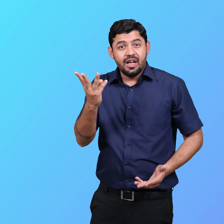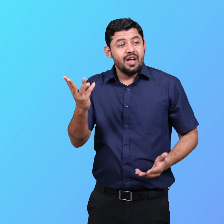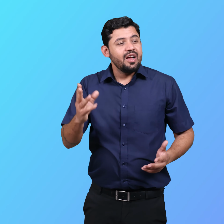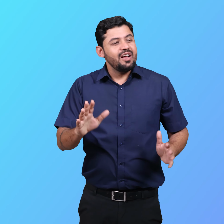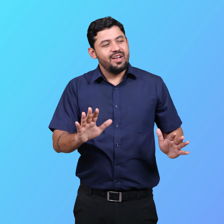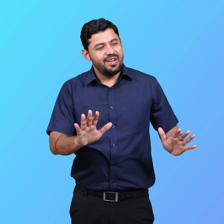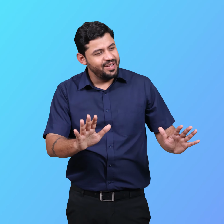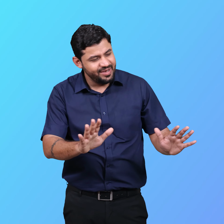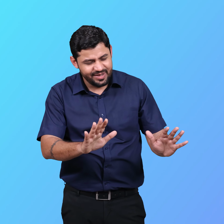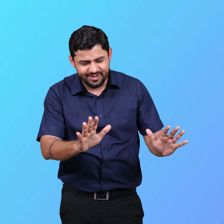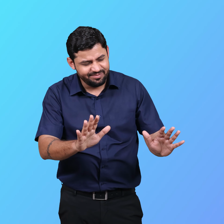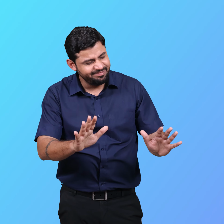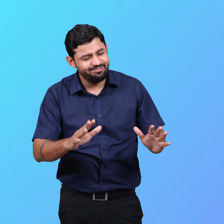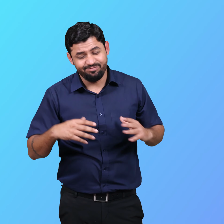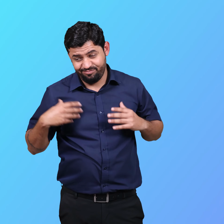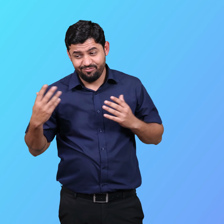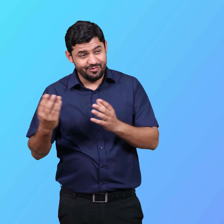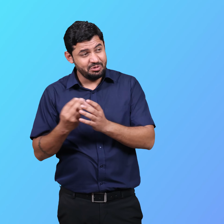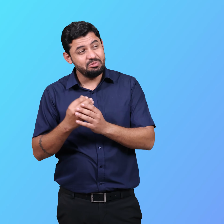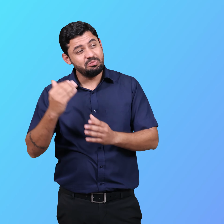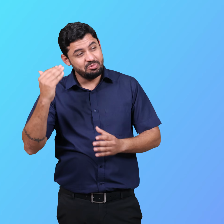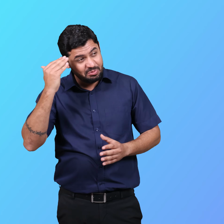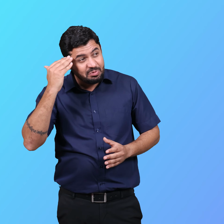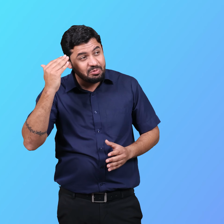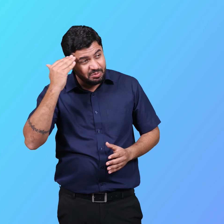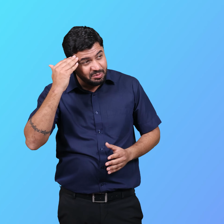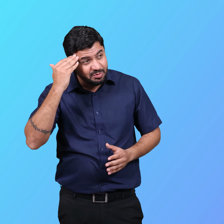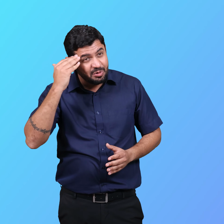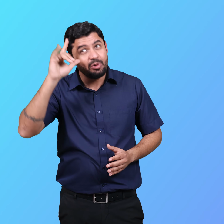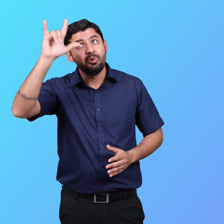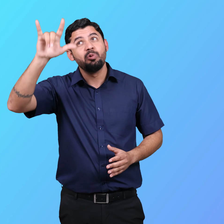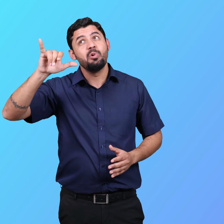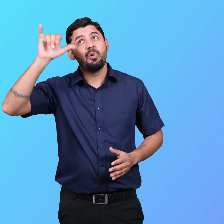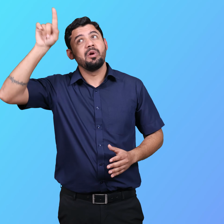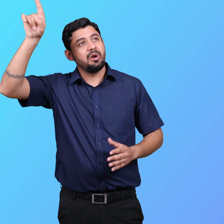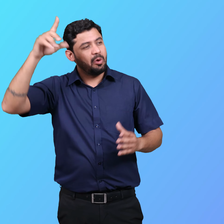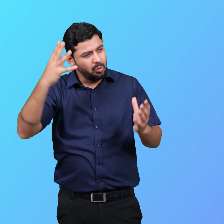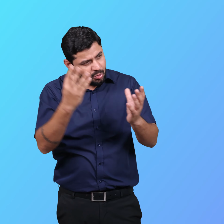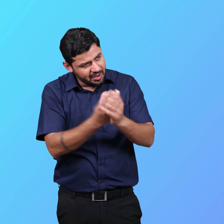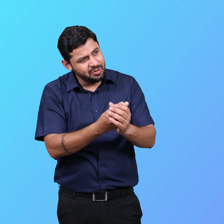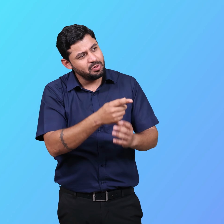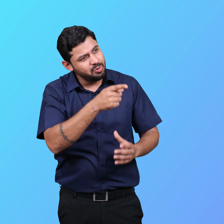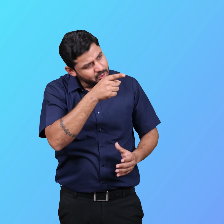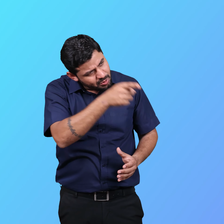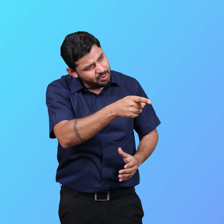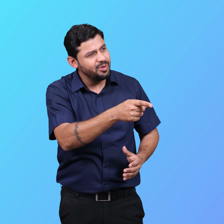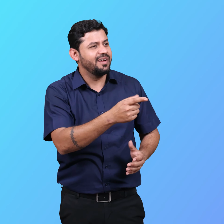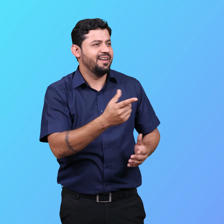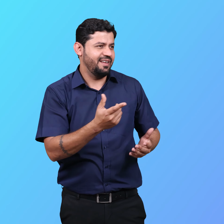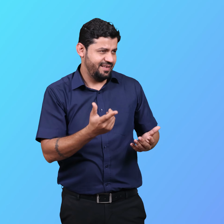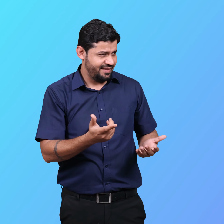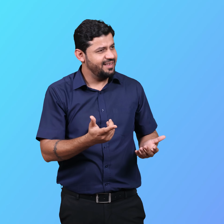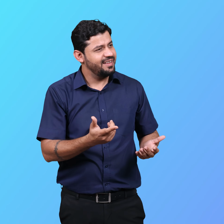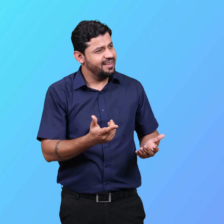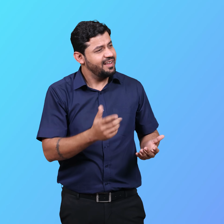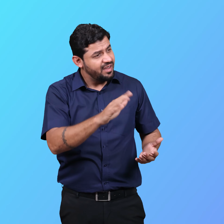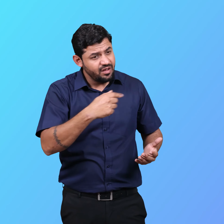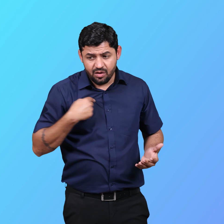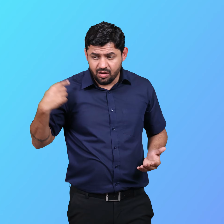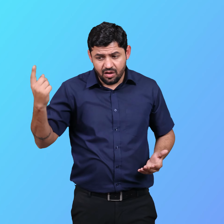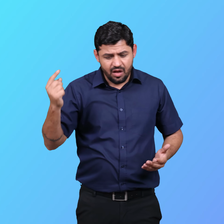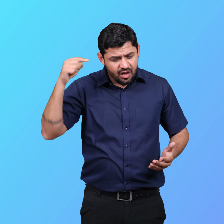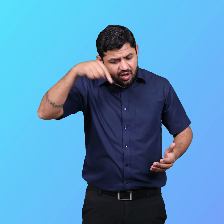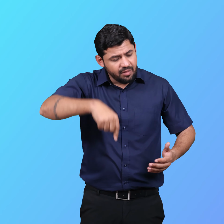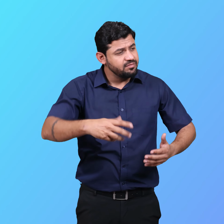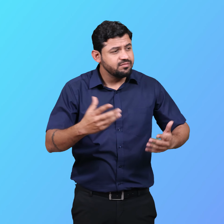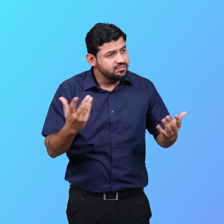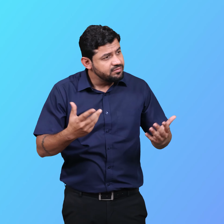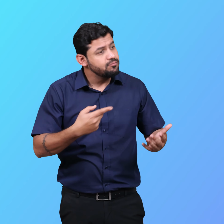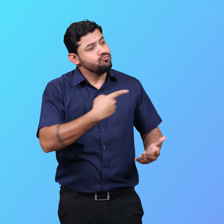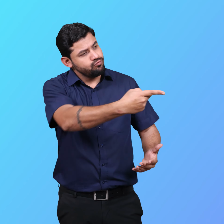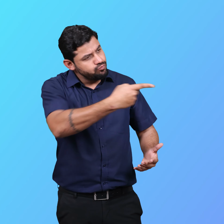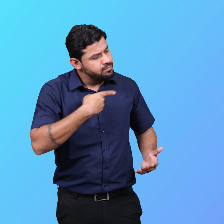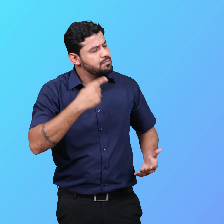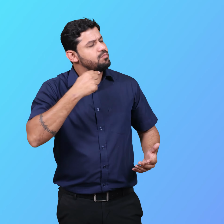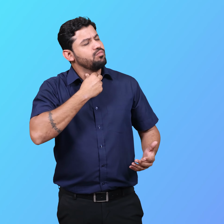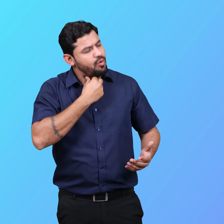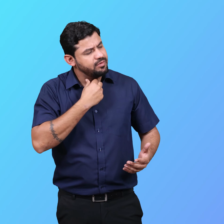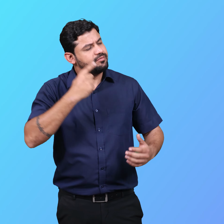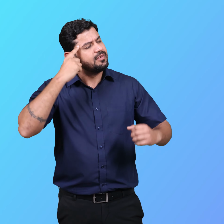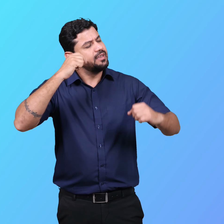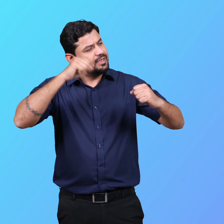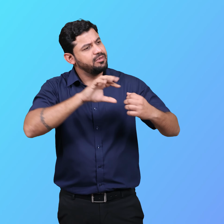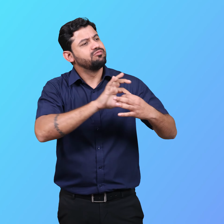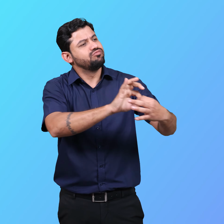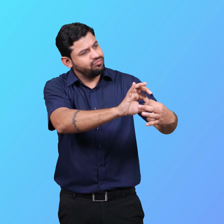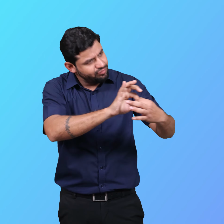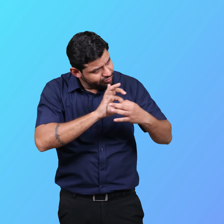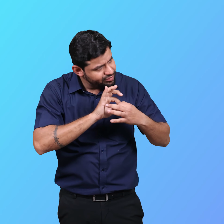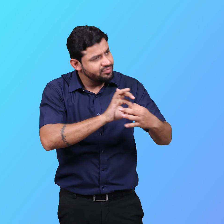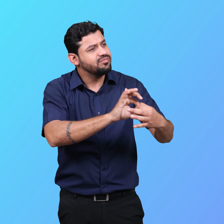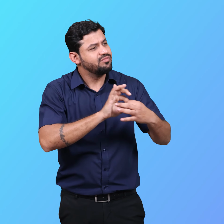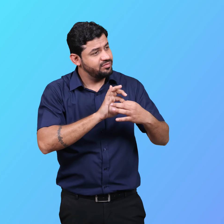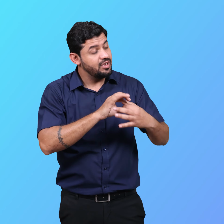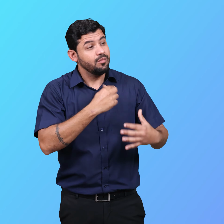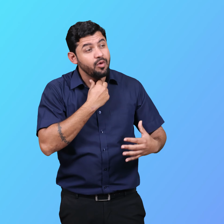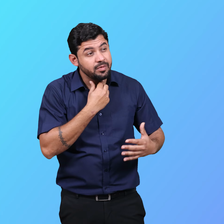They answered, “Now we know for sure that the LORD is with you. So we think we should make promises to each other with an oath. We want to make an agreement with you.